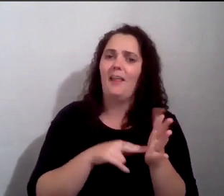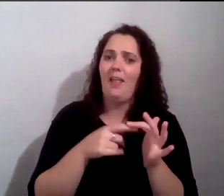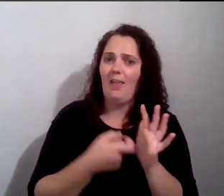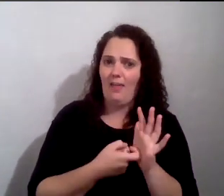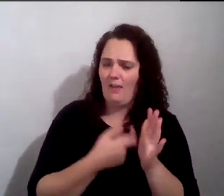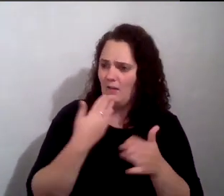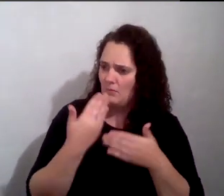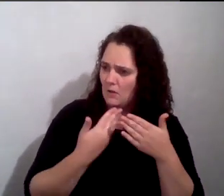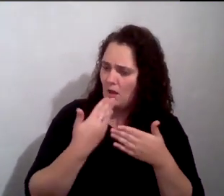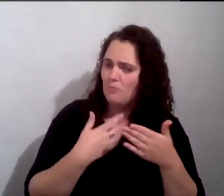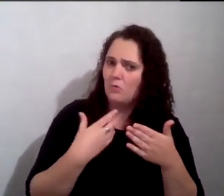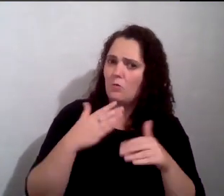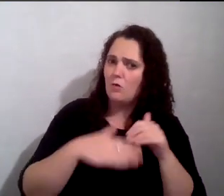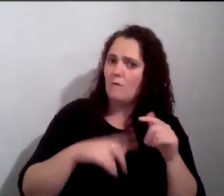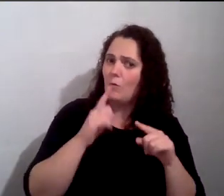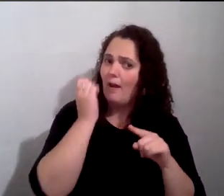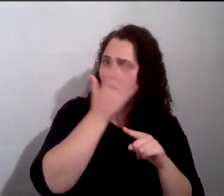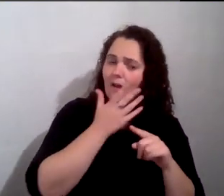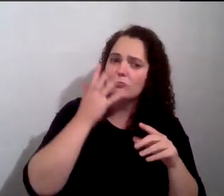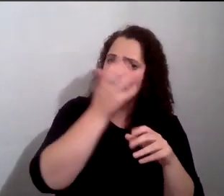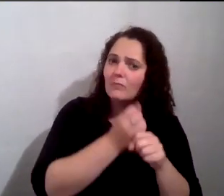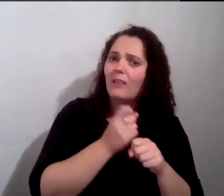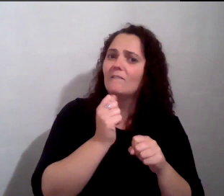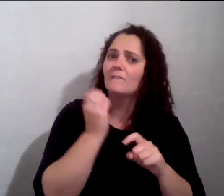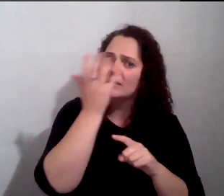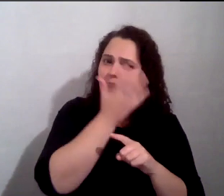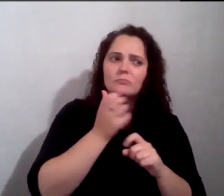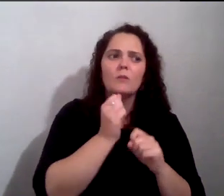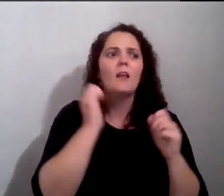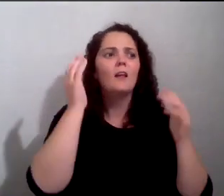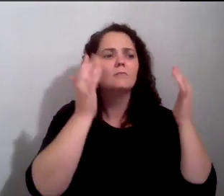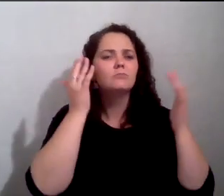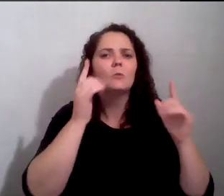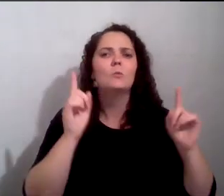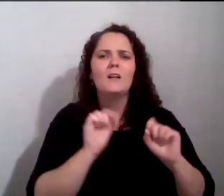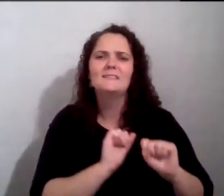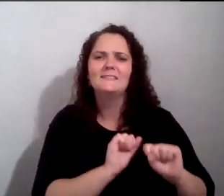circles. So this kind of fracturing of traditional